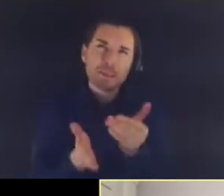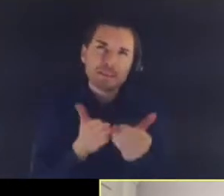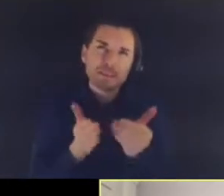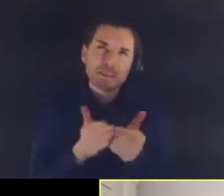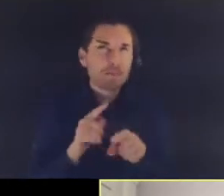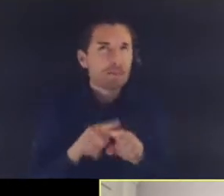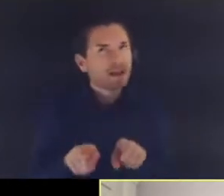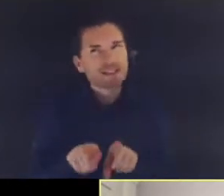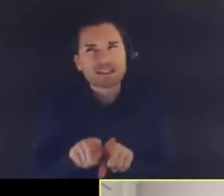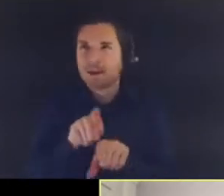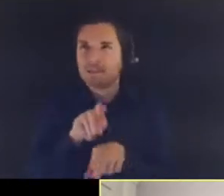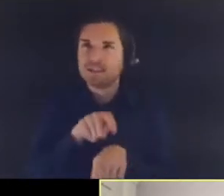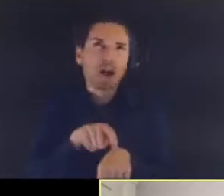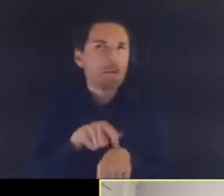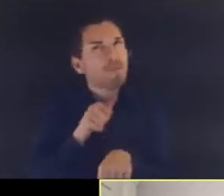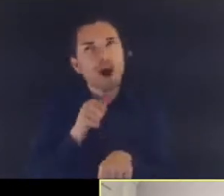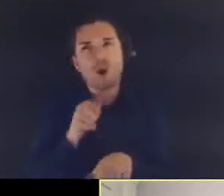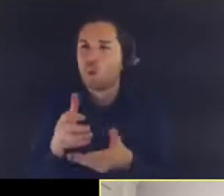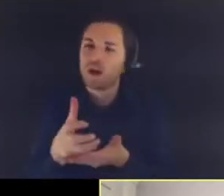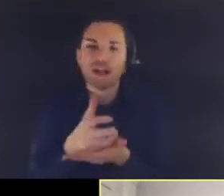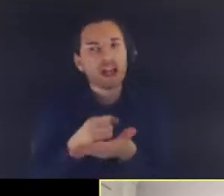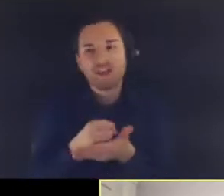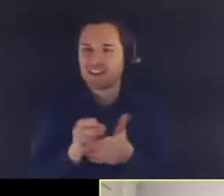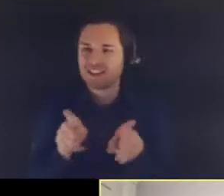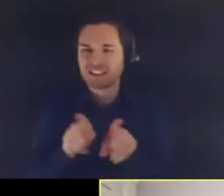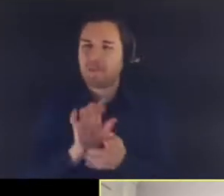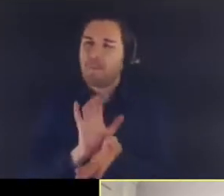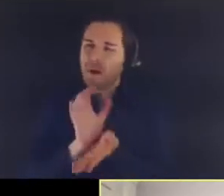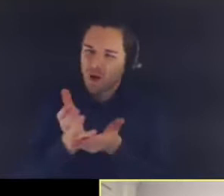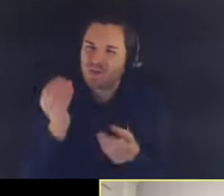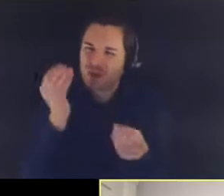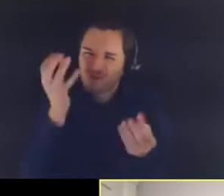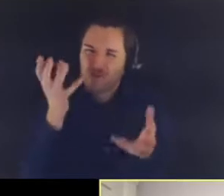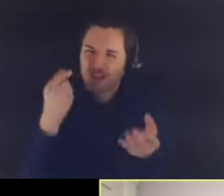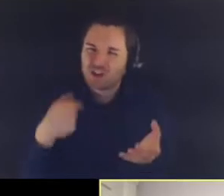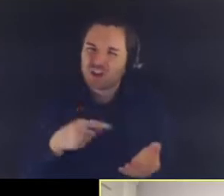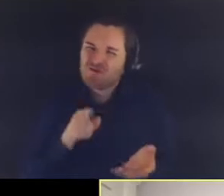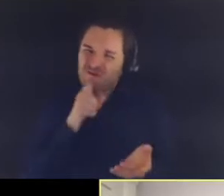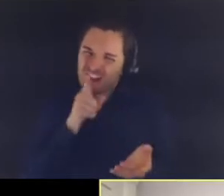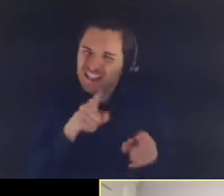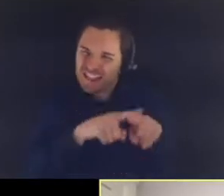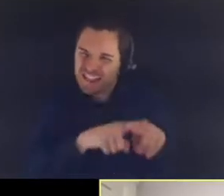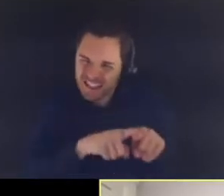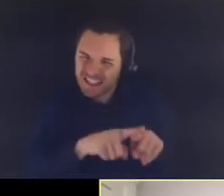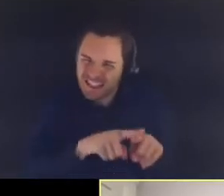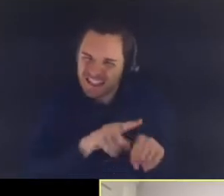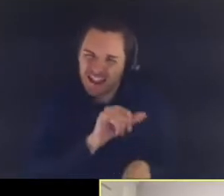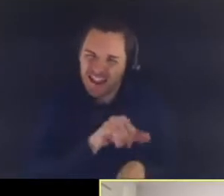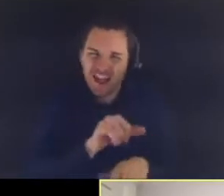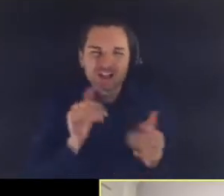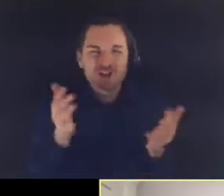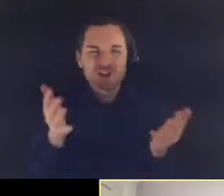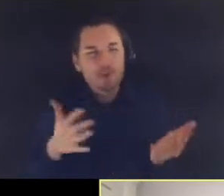same amount of information that I really need and so my kind of stubborn things has been